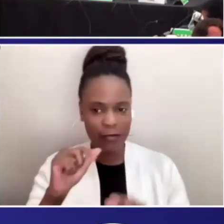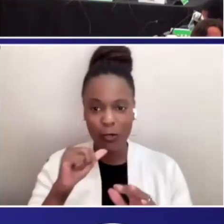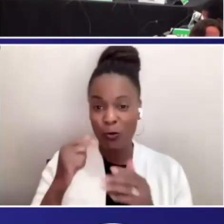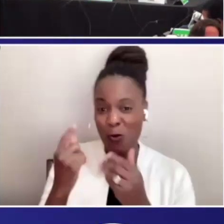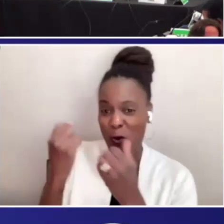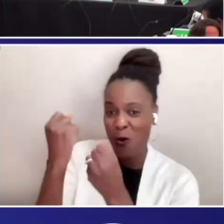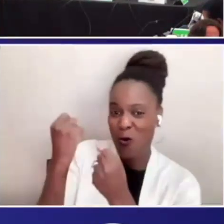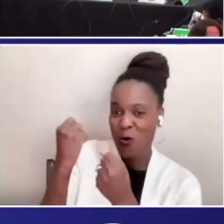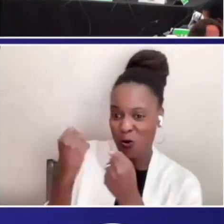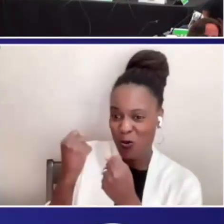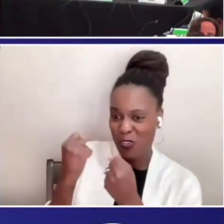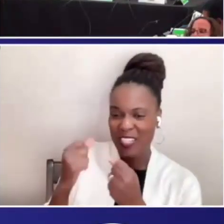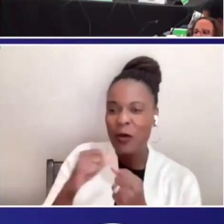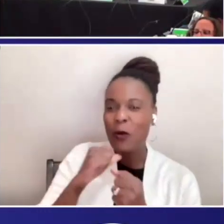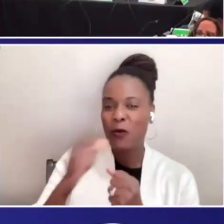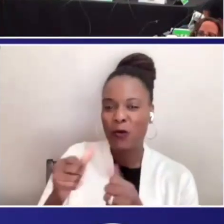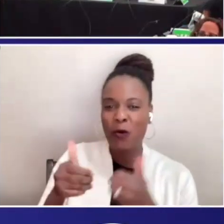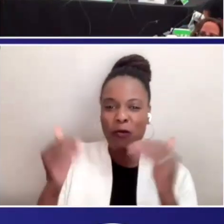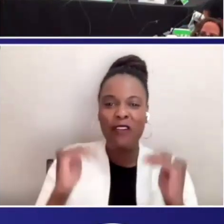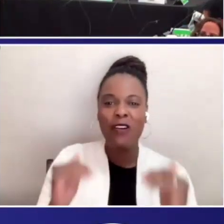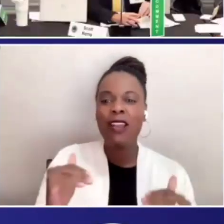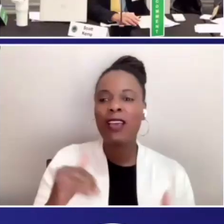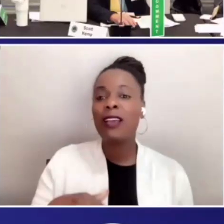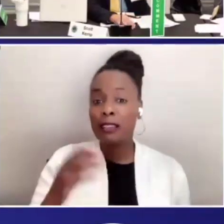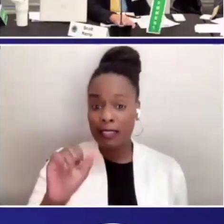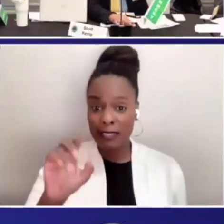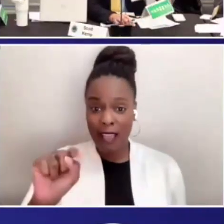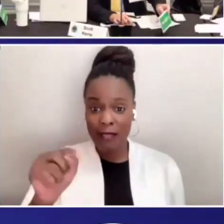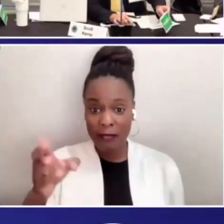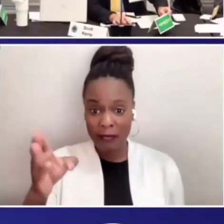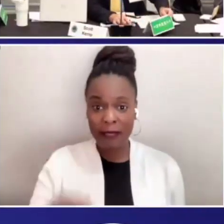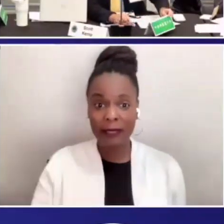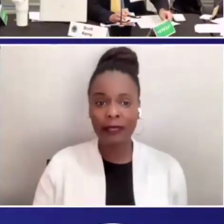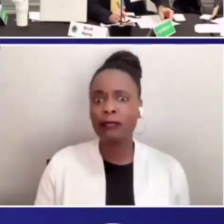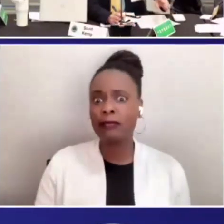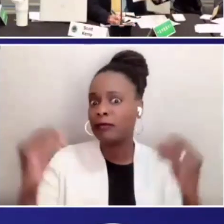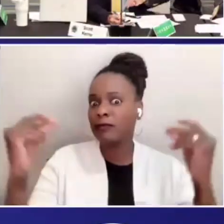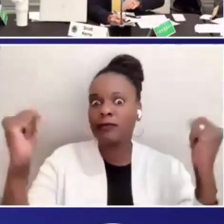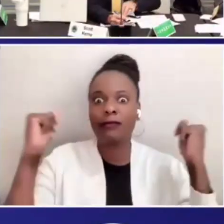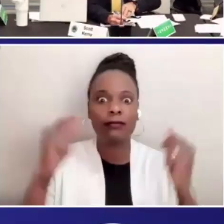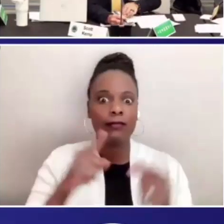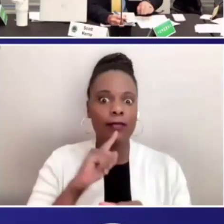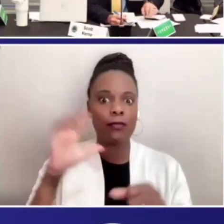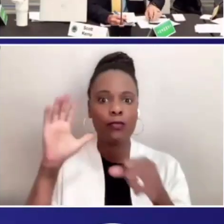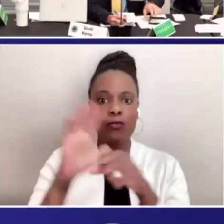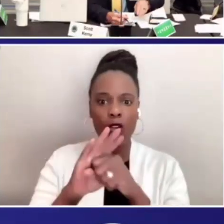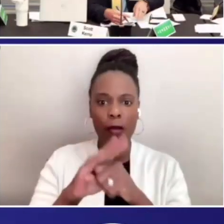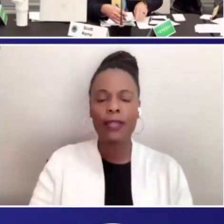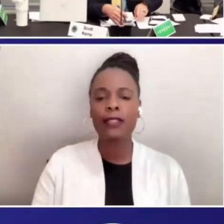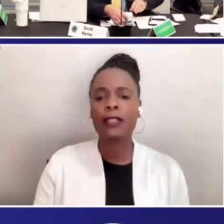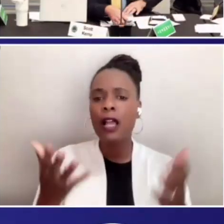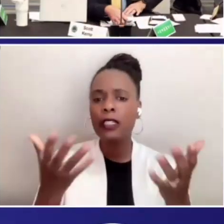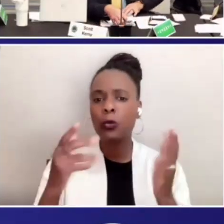while you are reviewing that. Go ahead, Scott. It's quick, I promise. And I just want to reiterate my concern